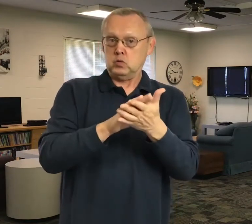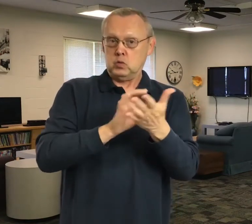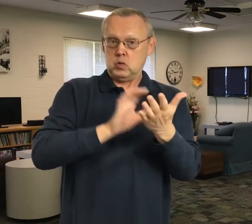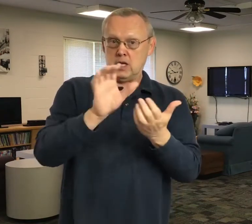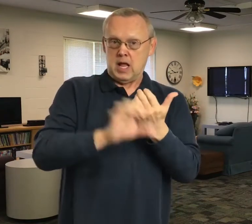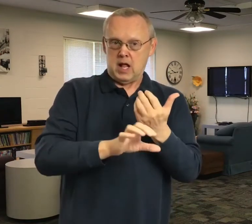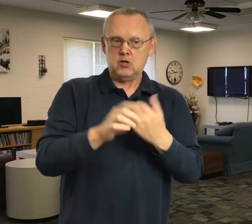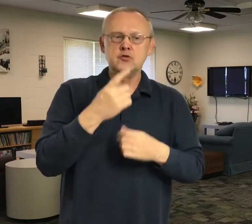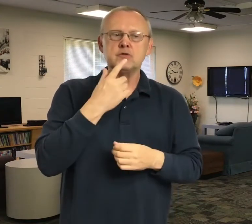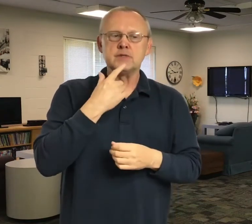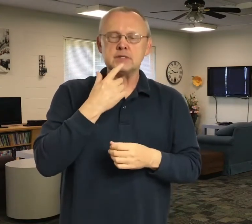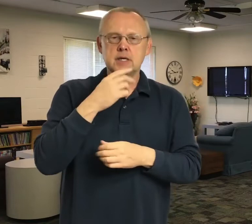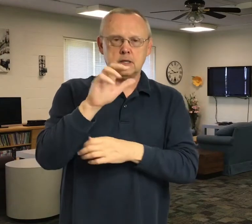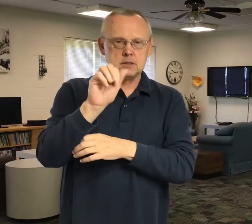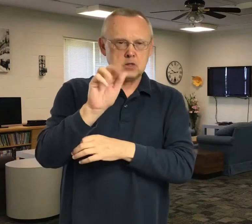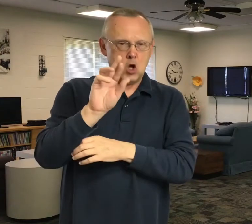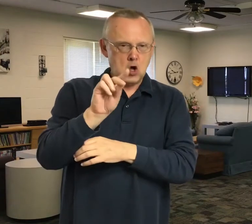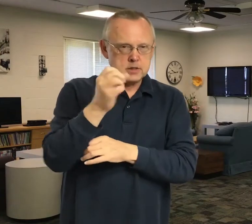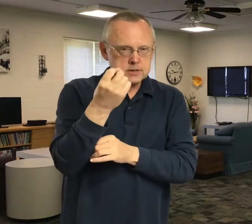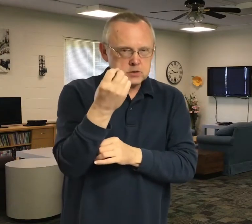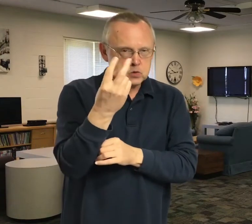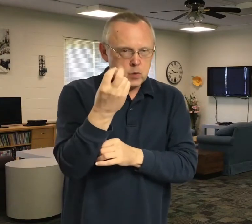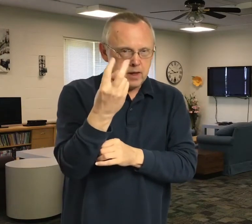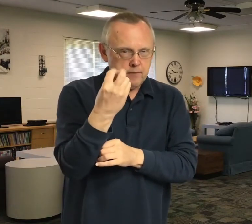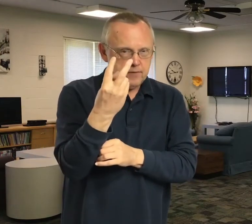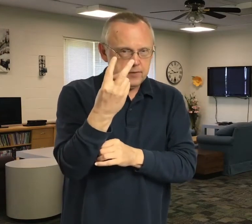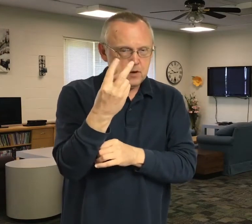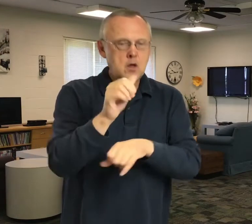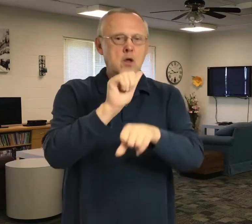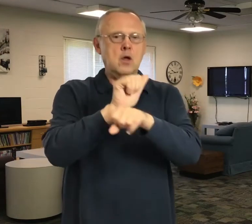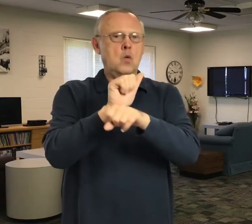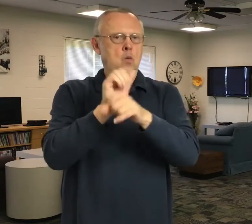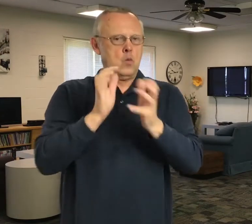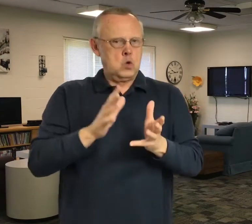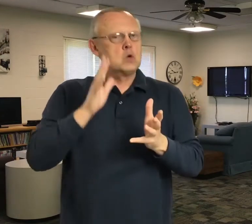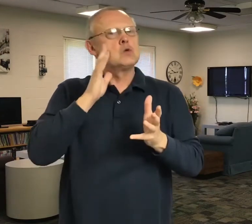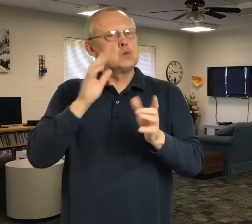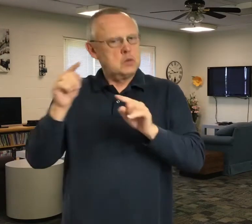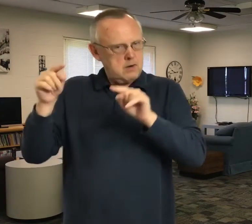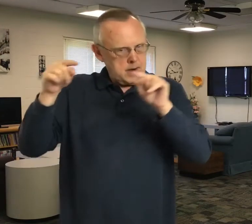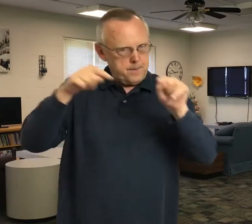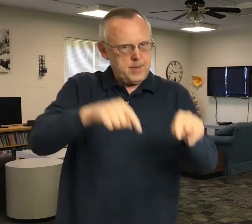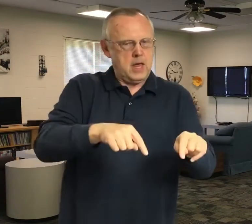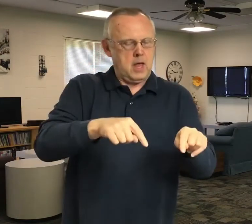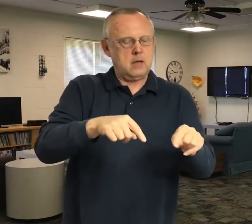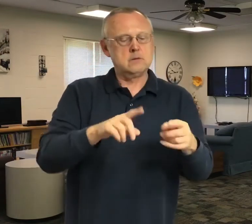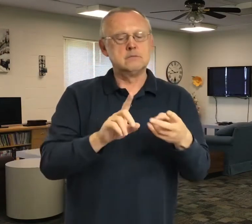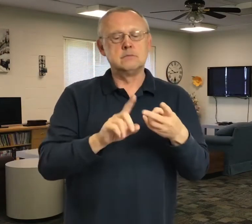Our current school calendar shows August 12th that employees return to work,